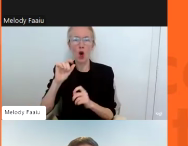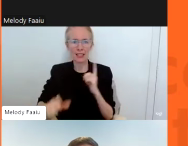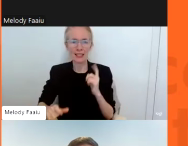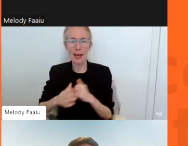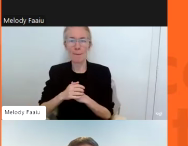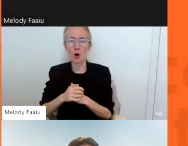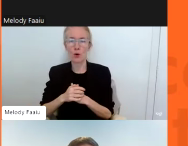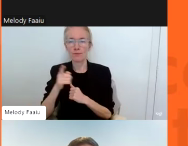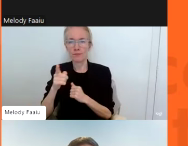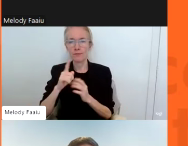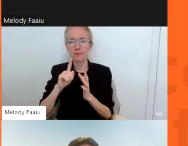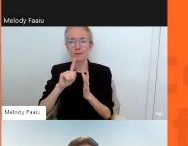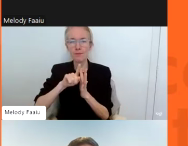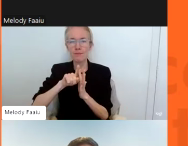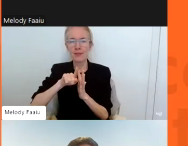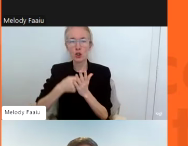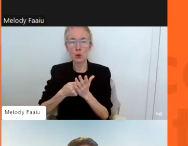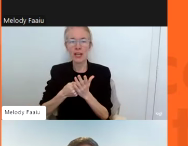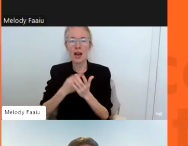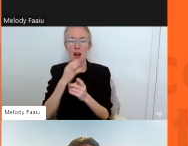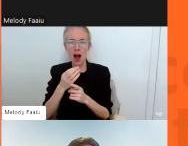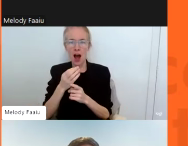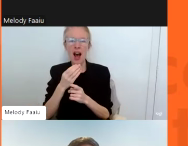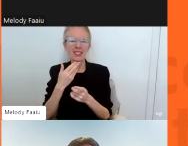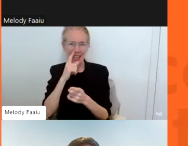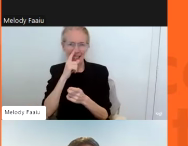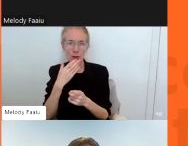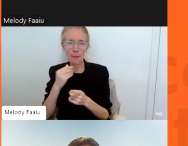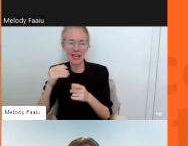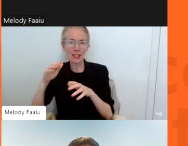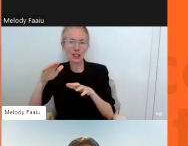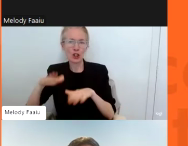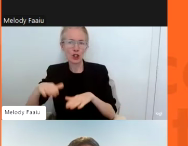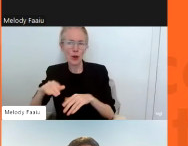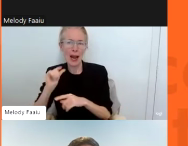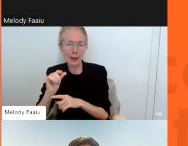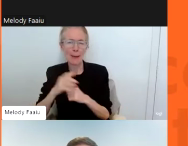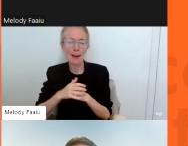a little bit so that will make our life from our interpreters